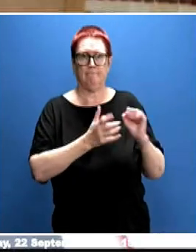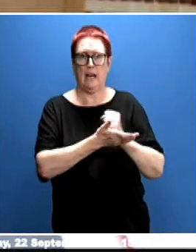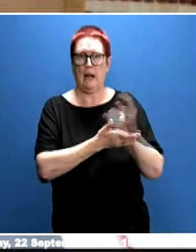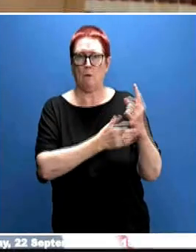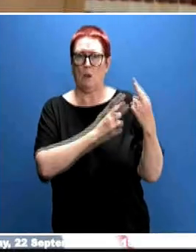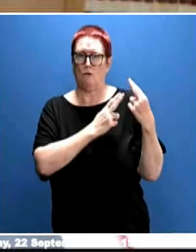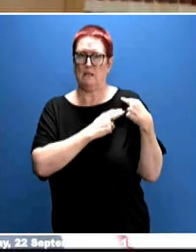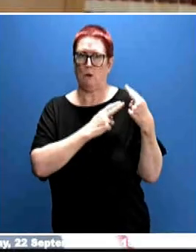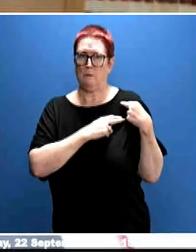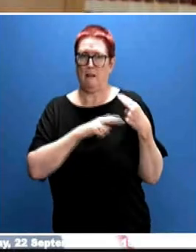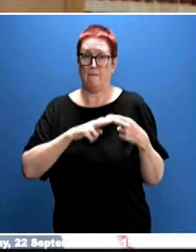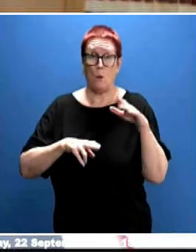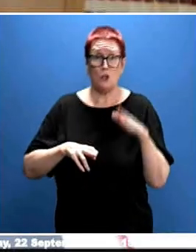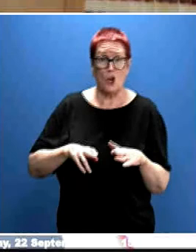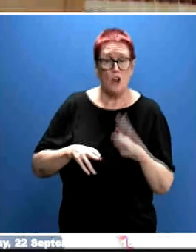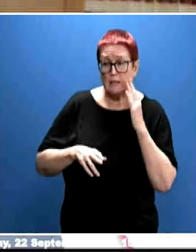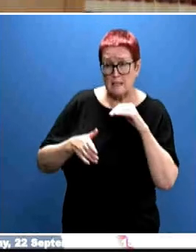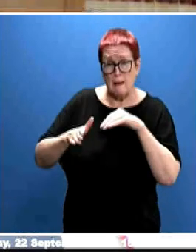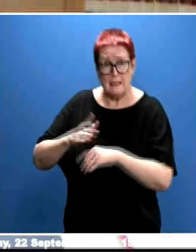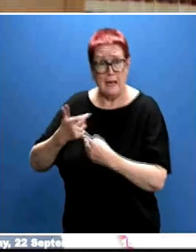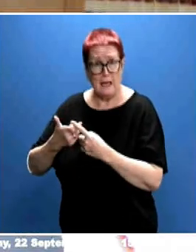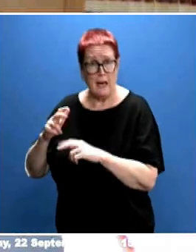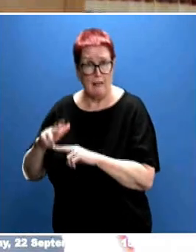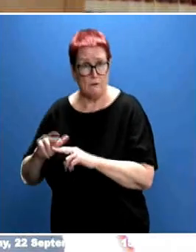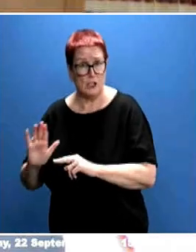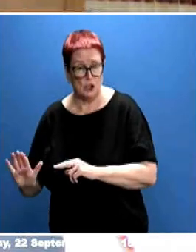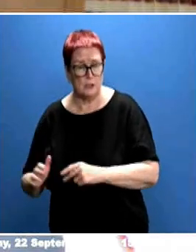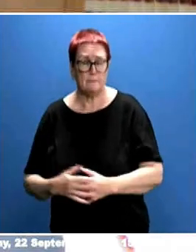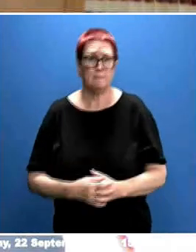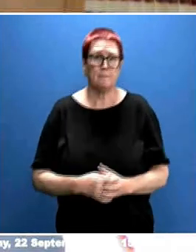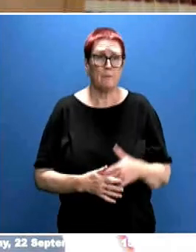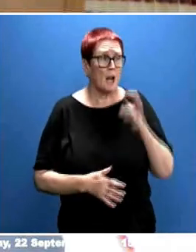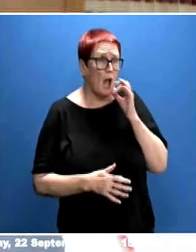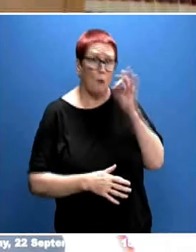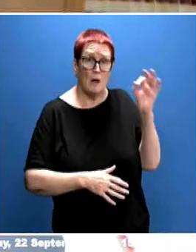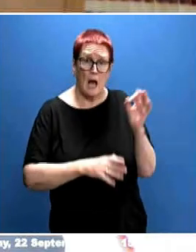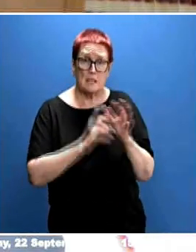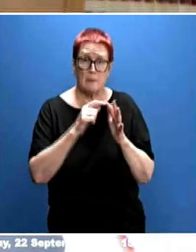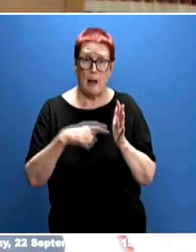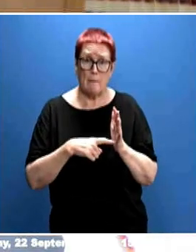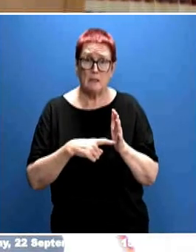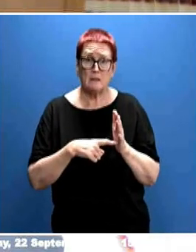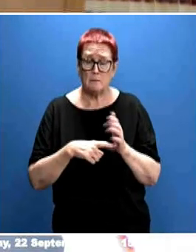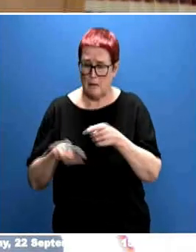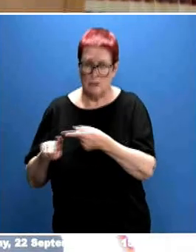they're at Kath French and we would seek to have the child referred for an assessment.